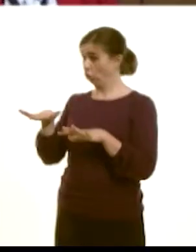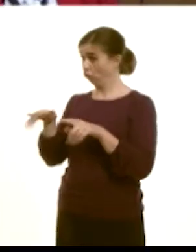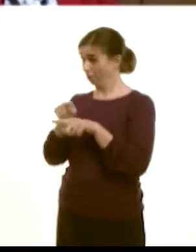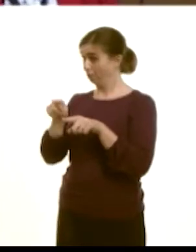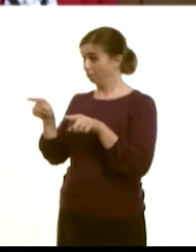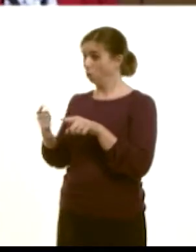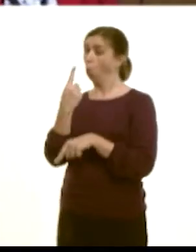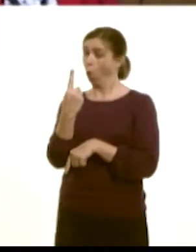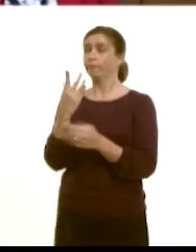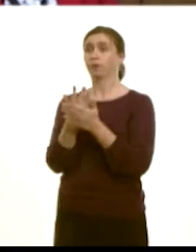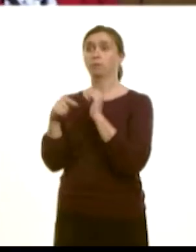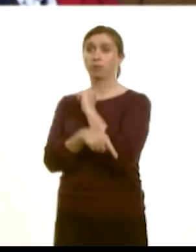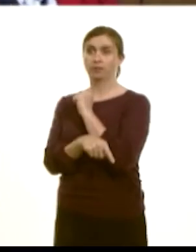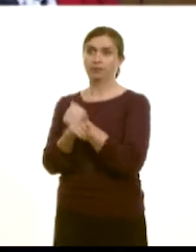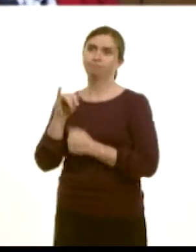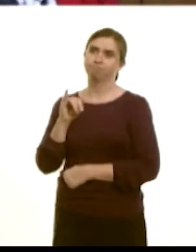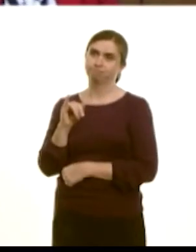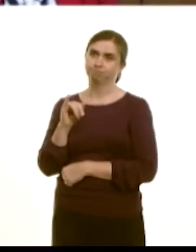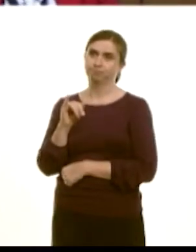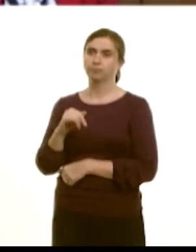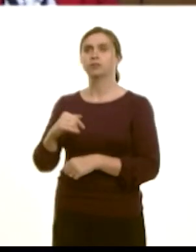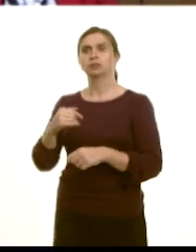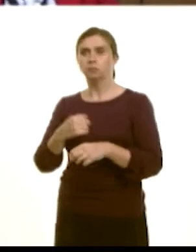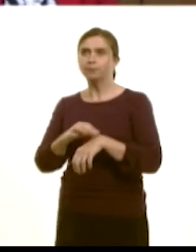We are committed still to the ambition of eradicating child poverty, but there is a